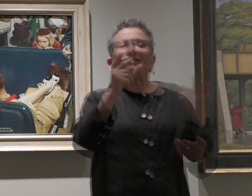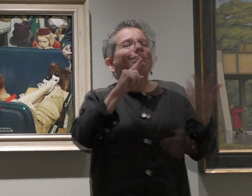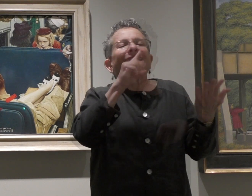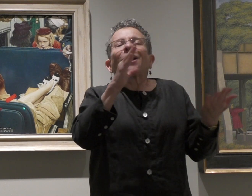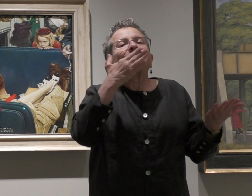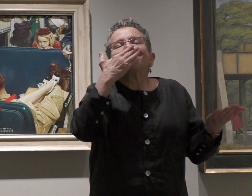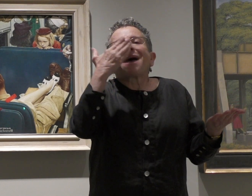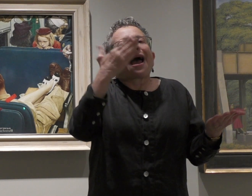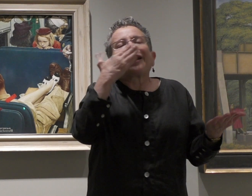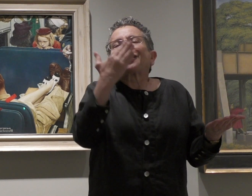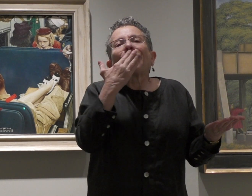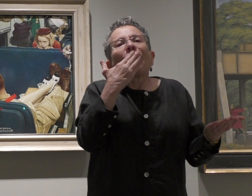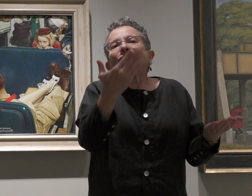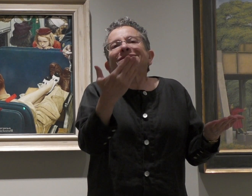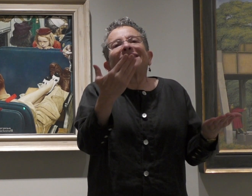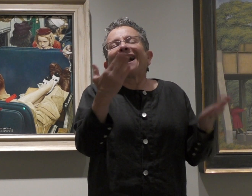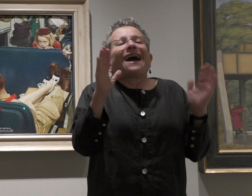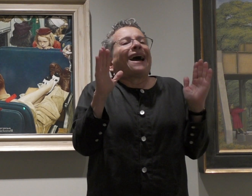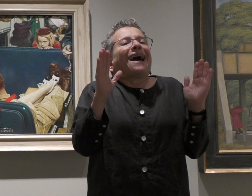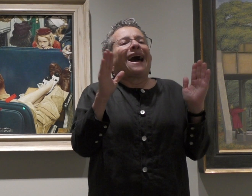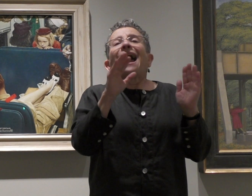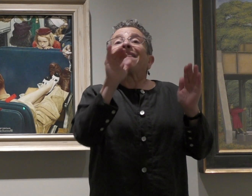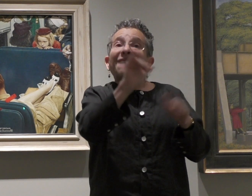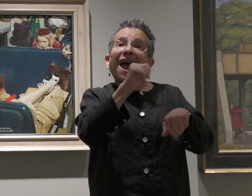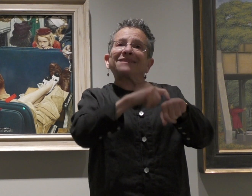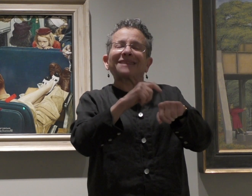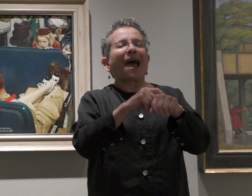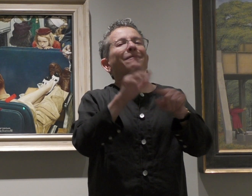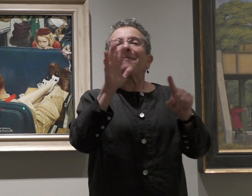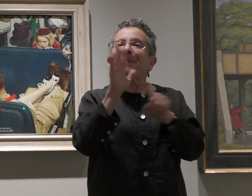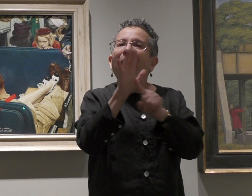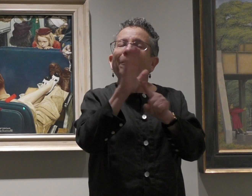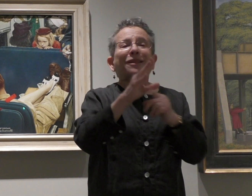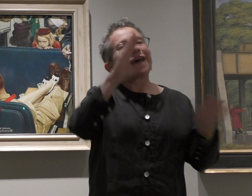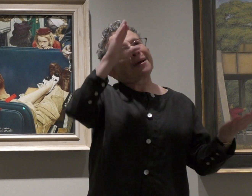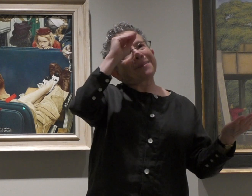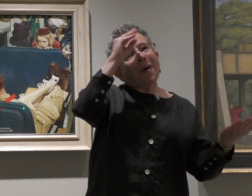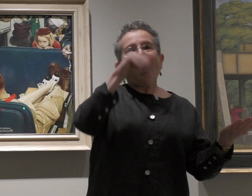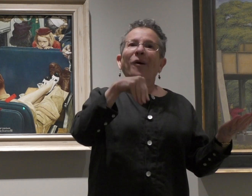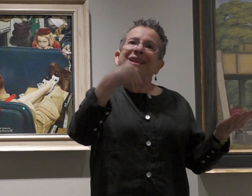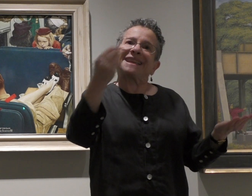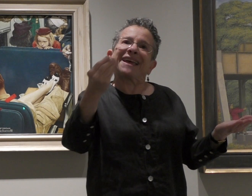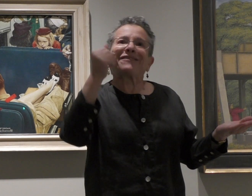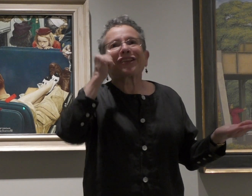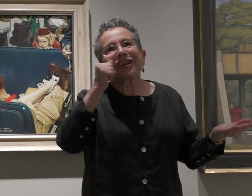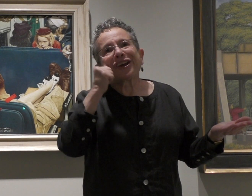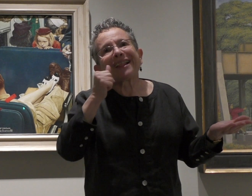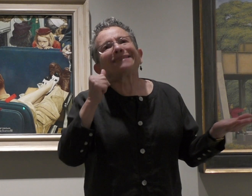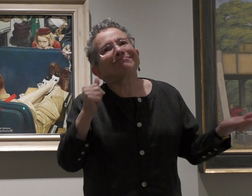Gardenias have a sweet aroma and at that time it was a popular flower for a boy to give his girl.